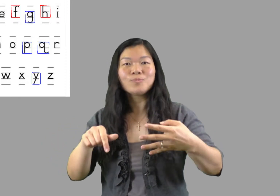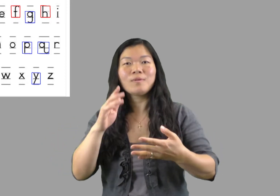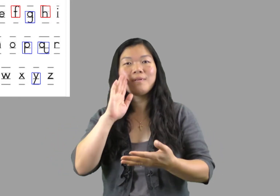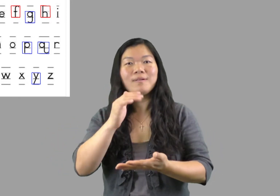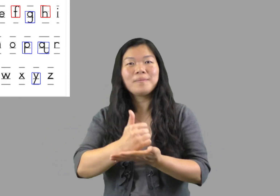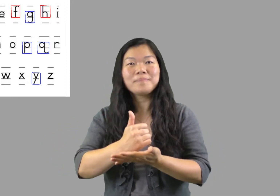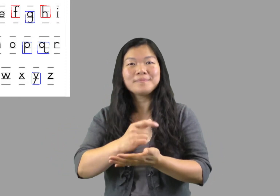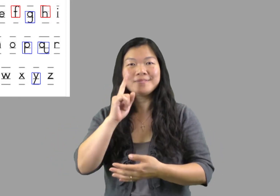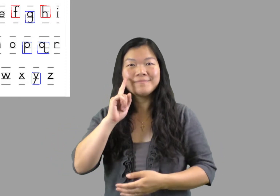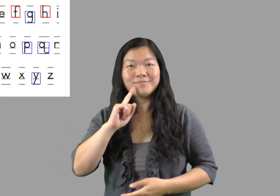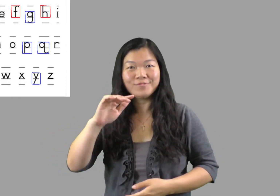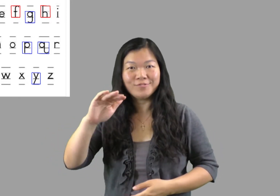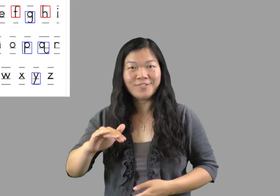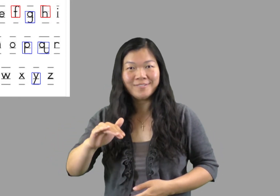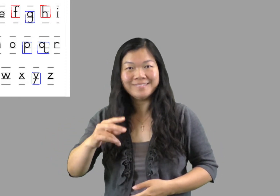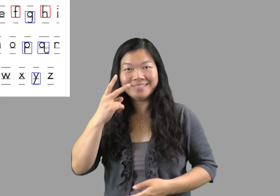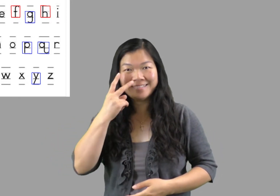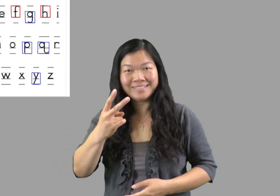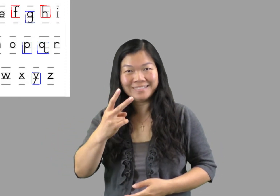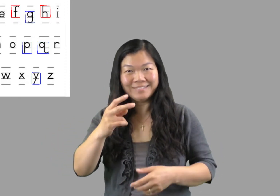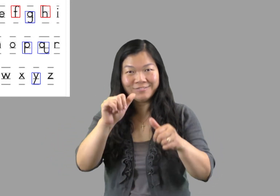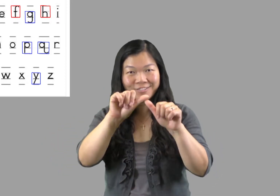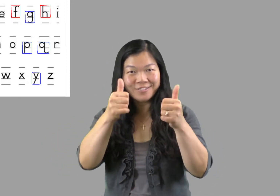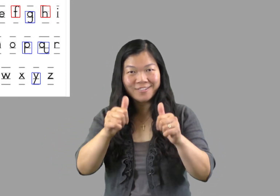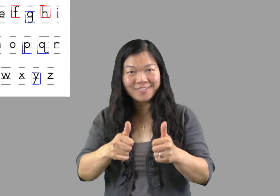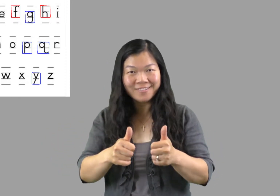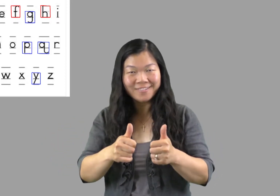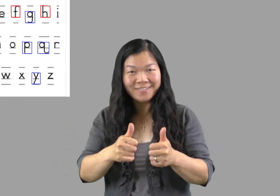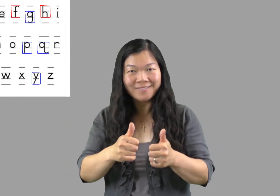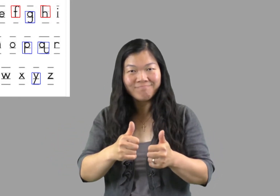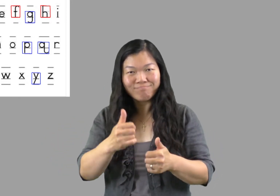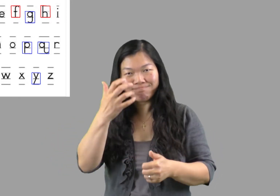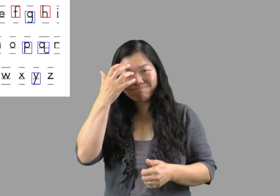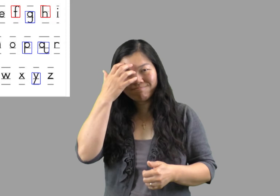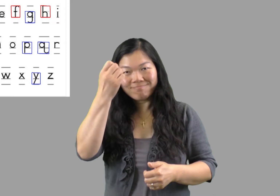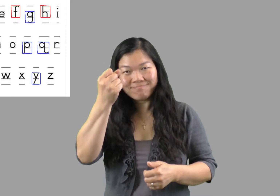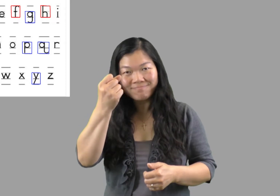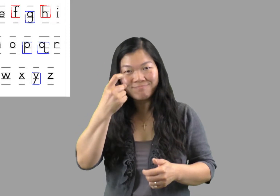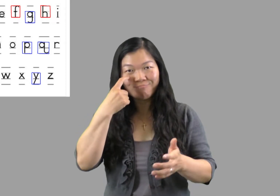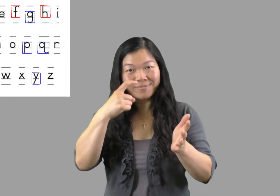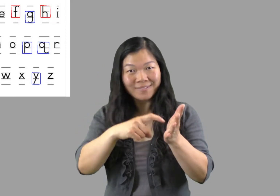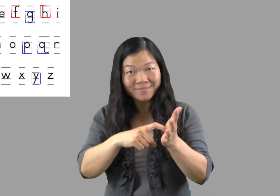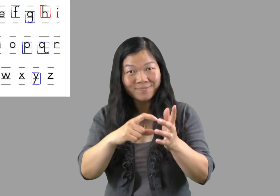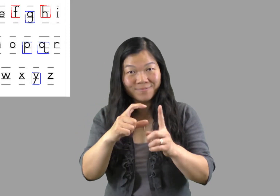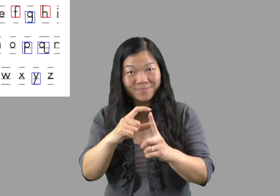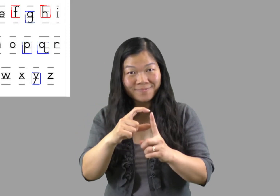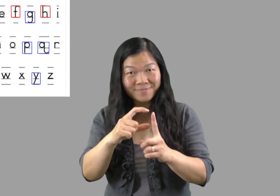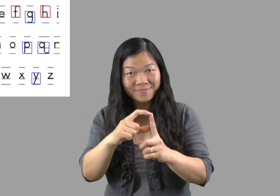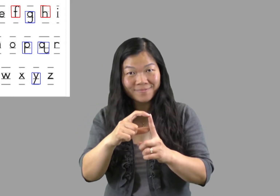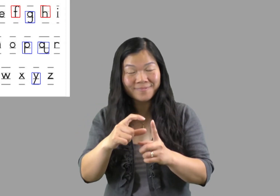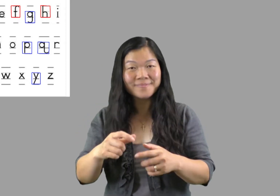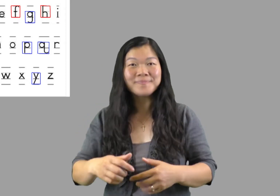will help the deaf child see the shape, memorize it, and then recognize the word.